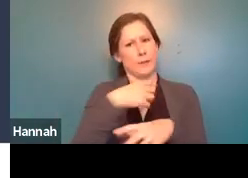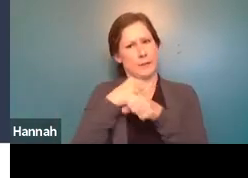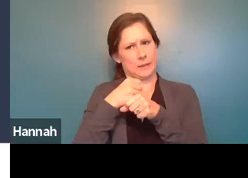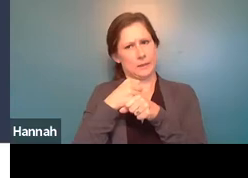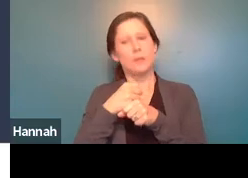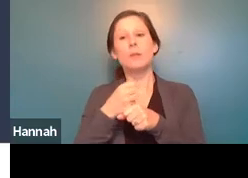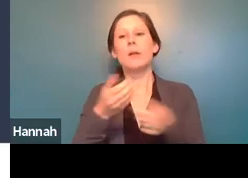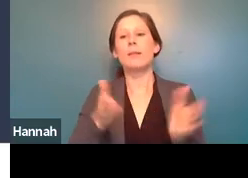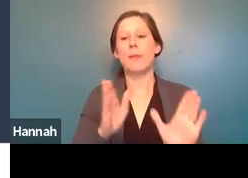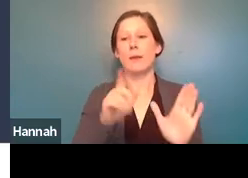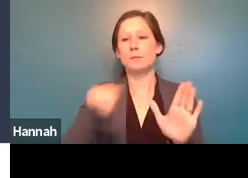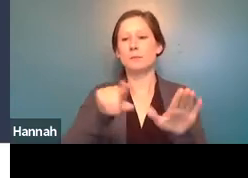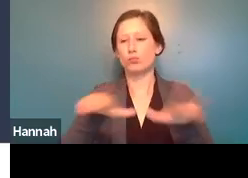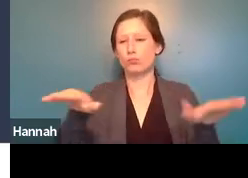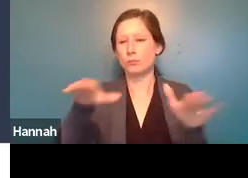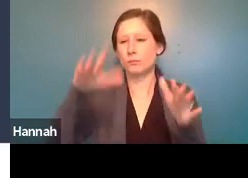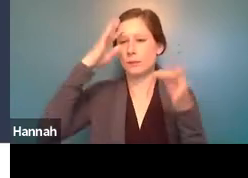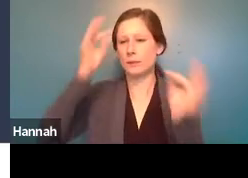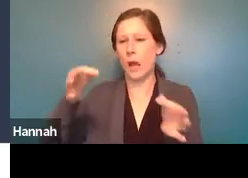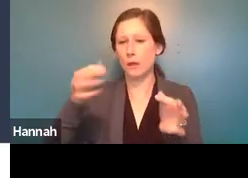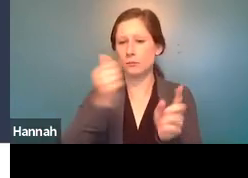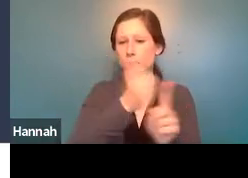engagement is and dictate the times that they can feel